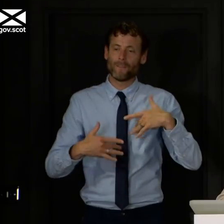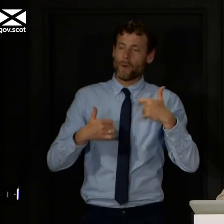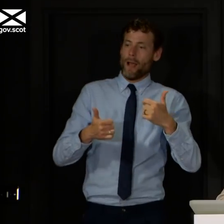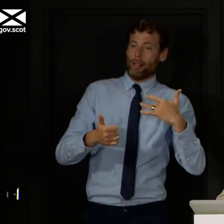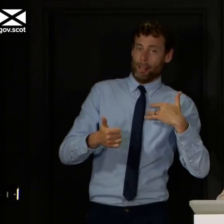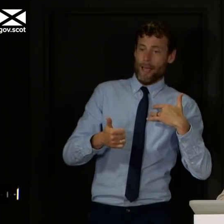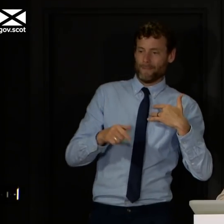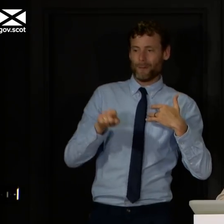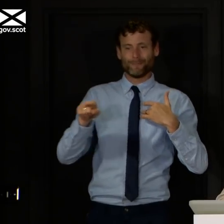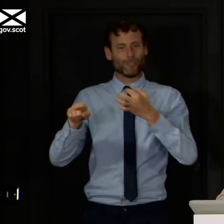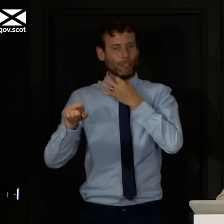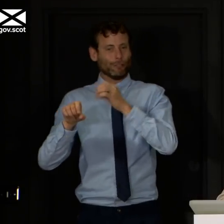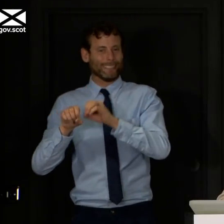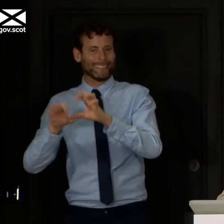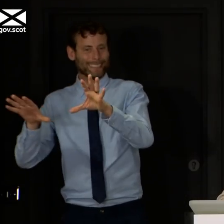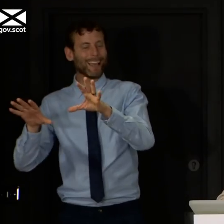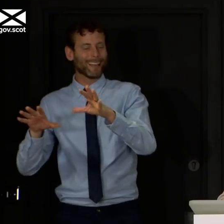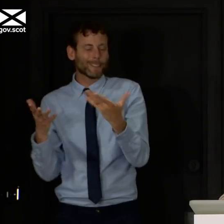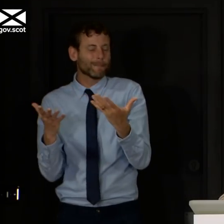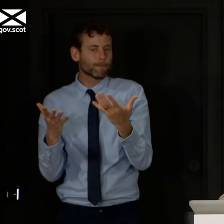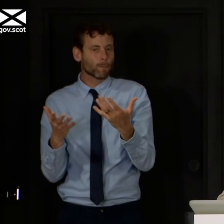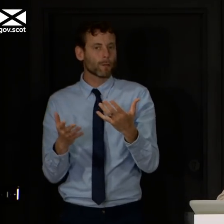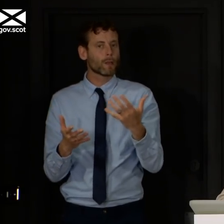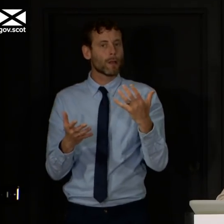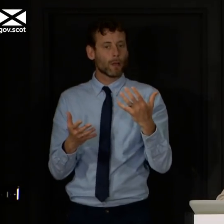continue to do that in a considered way and reach judgments and then i will stand here..